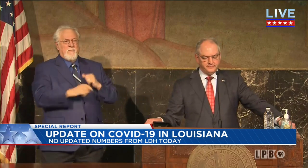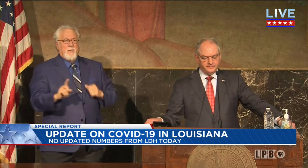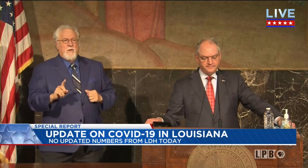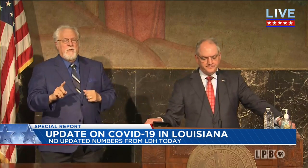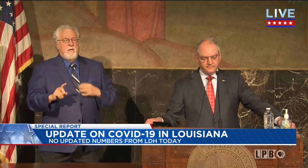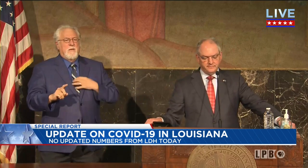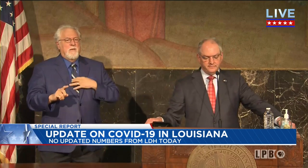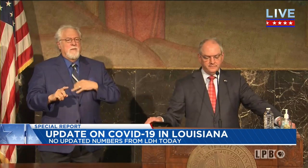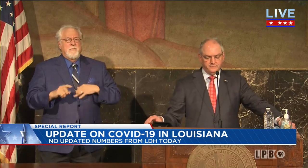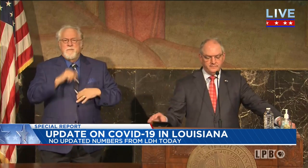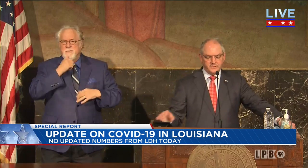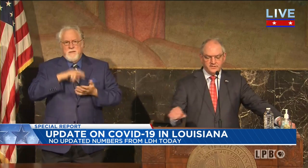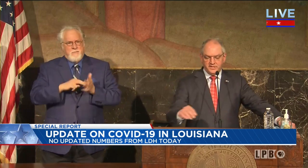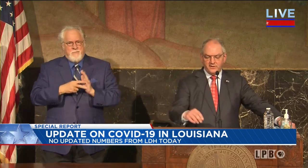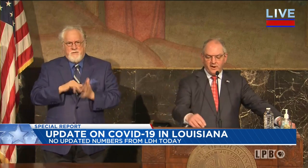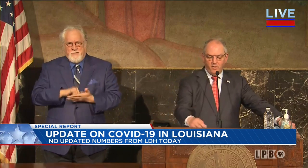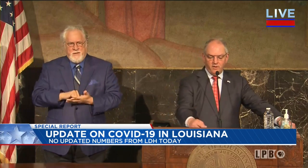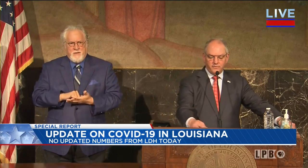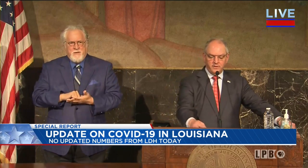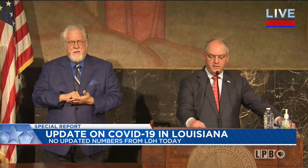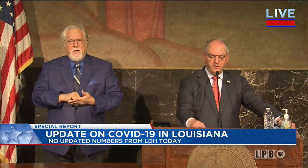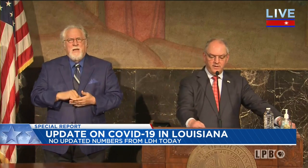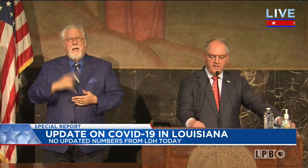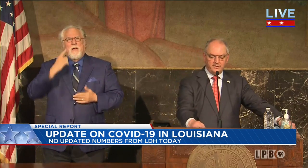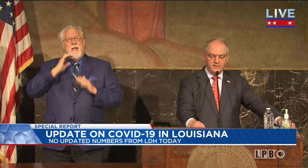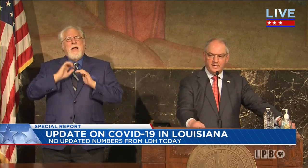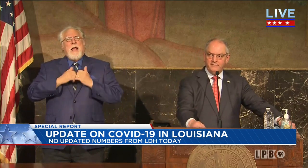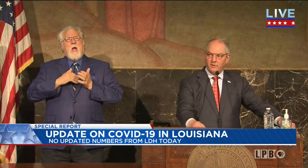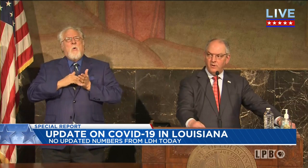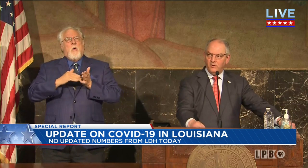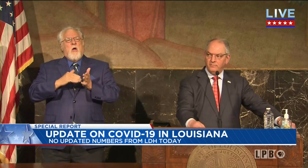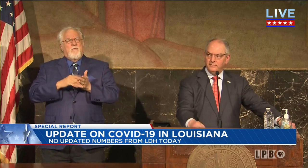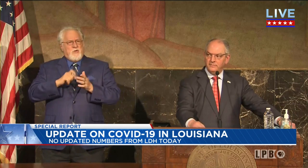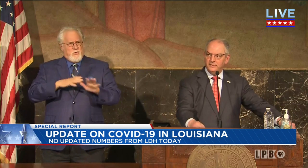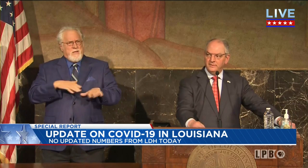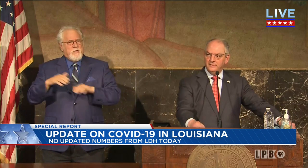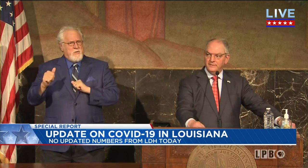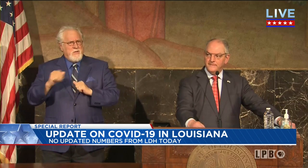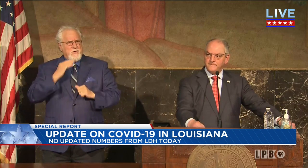VULNERABLE. JUST BECAUSE MORE PLACES ARE